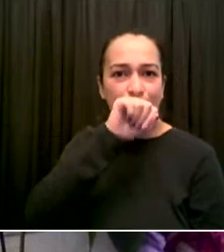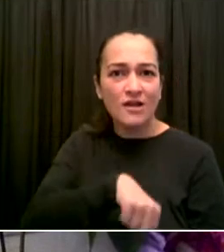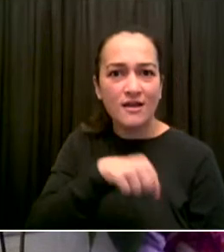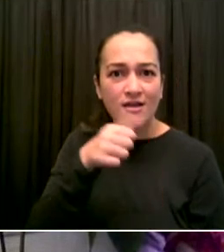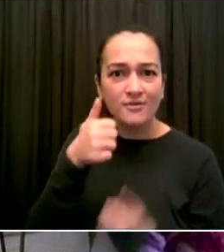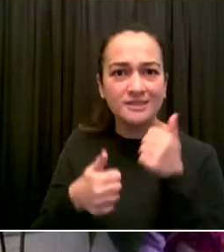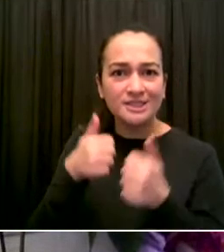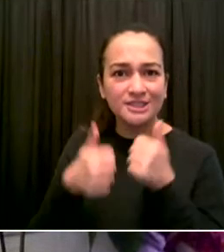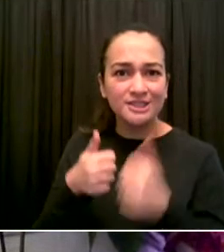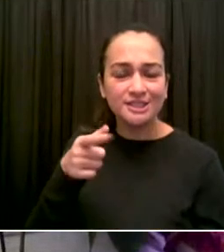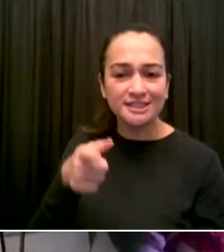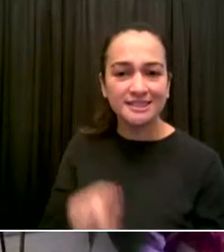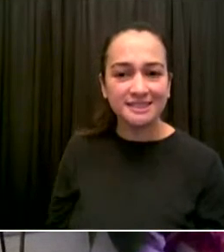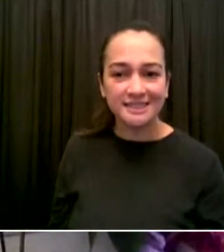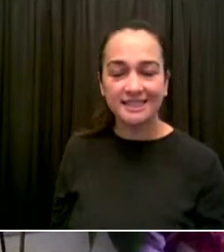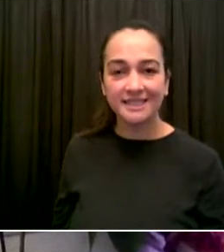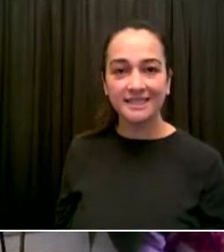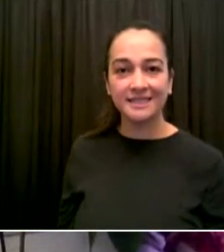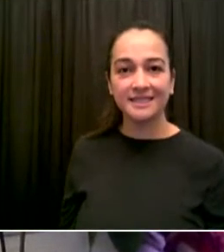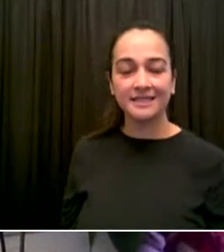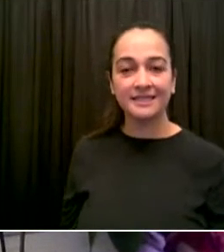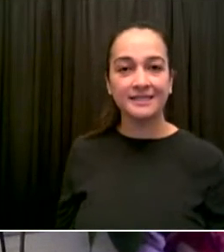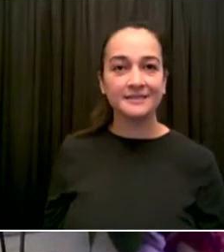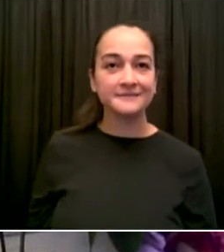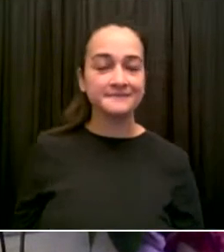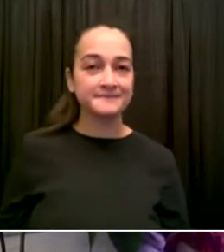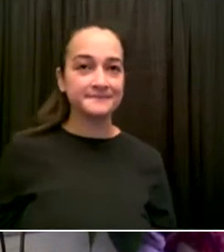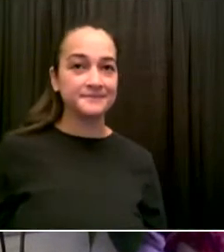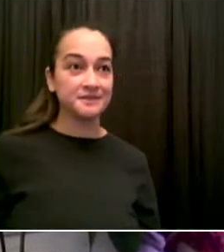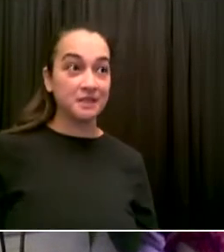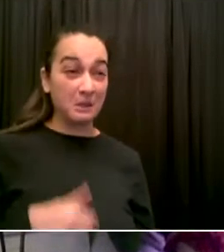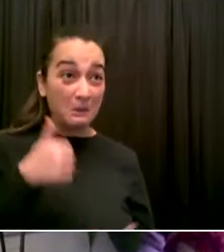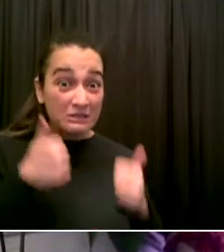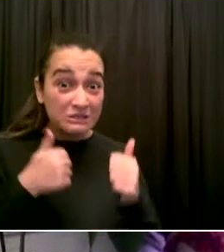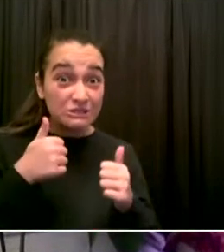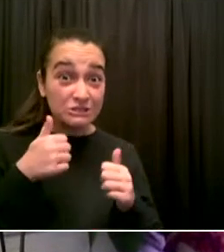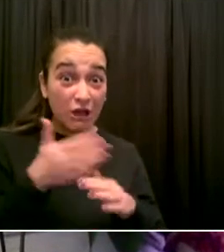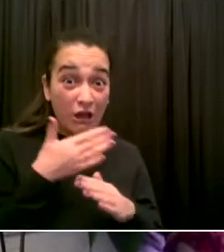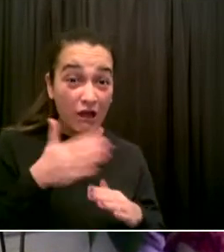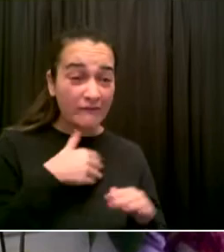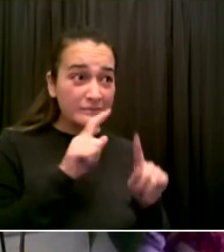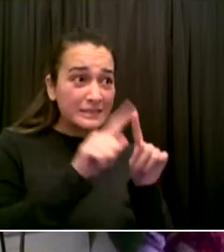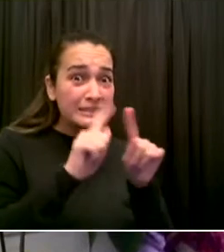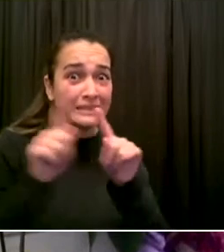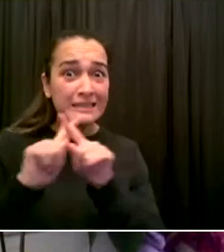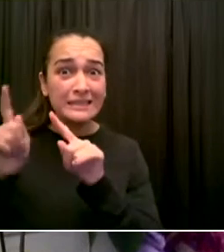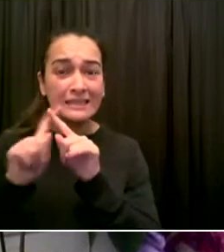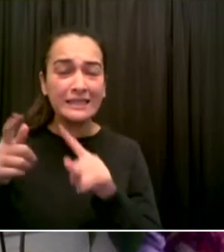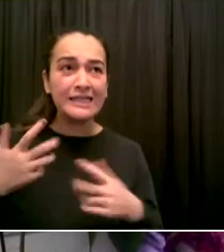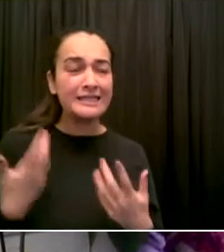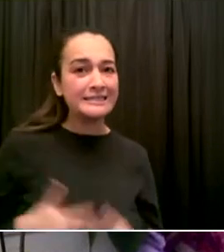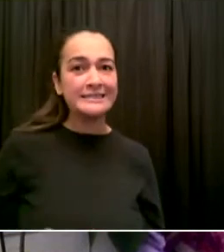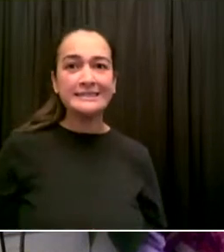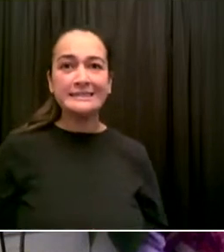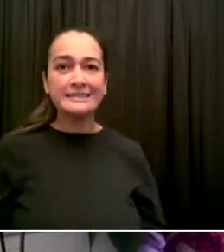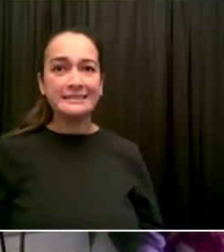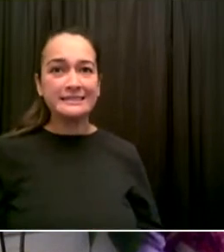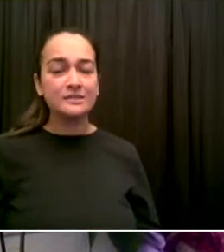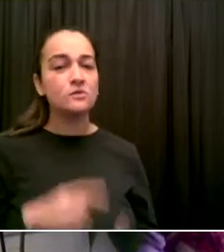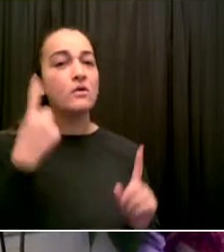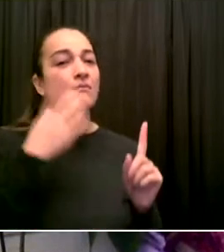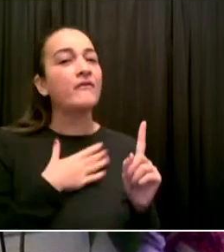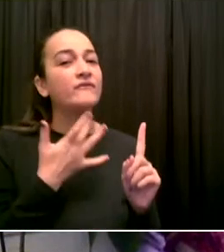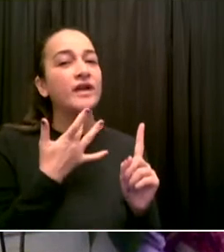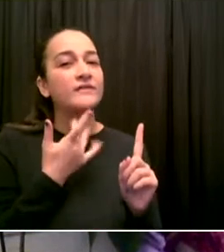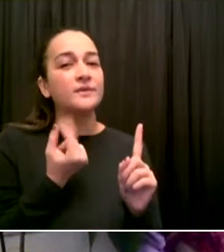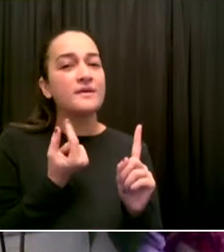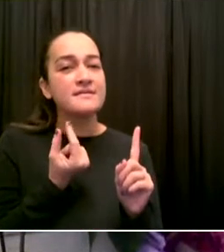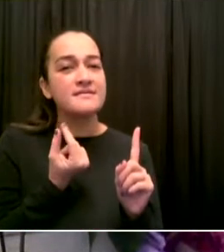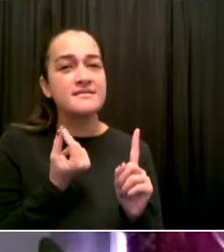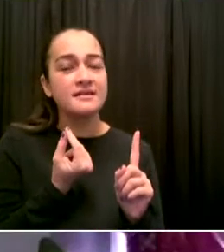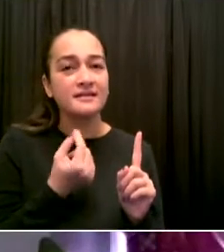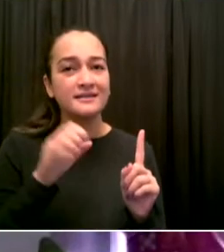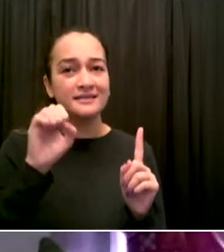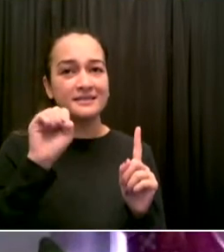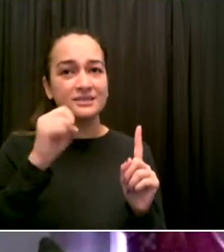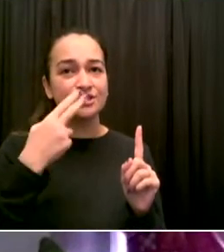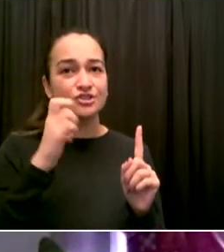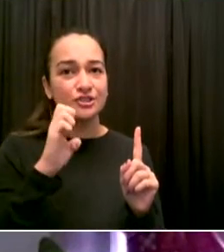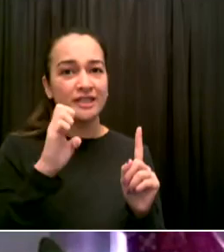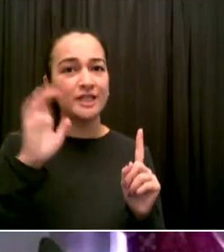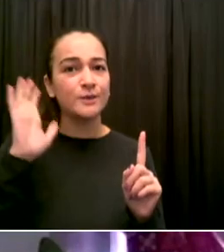MOMENT TO YOU?